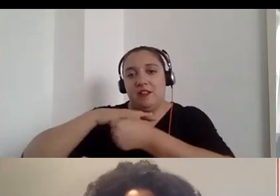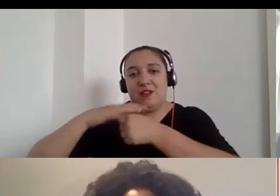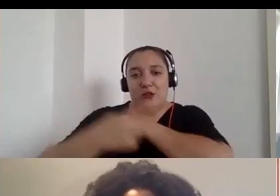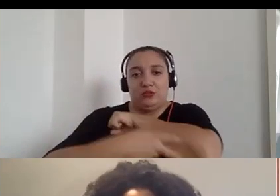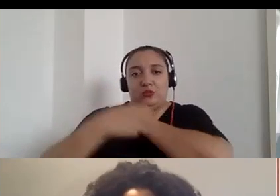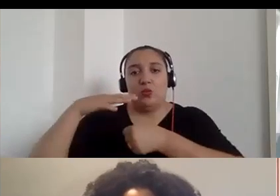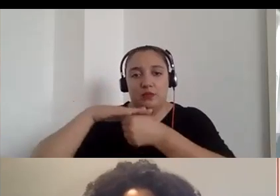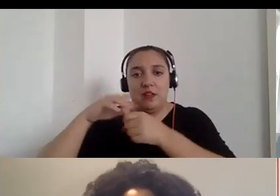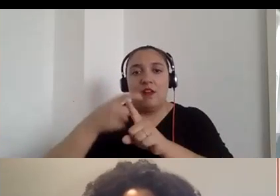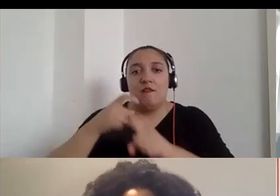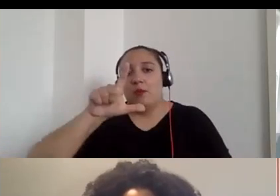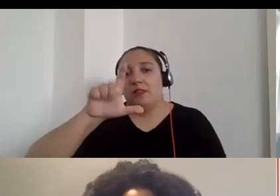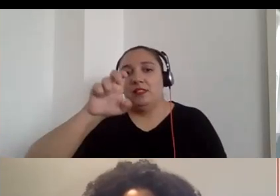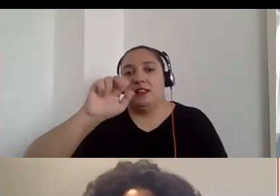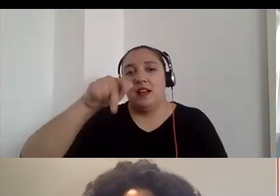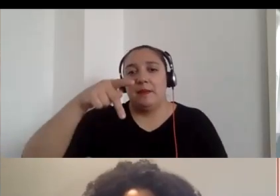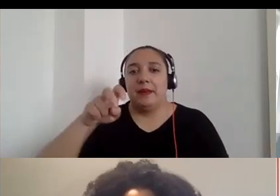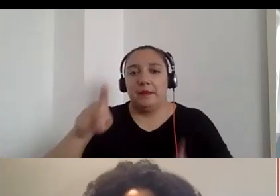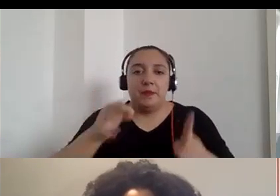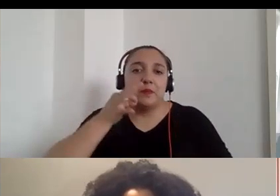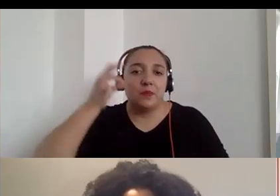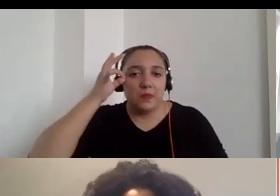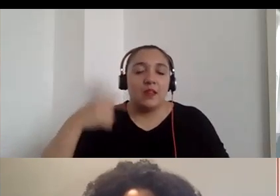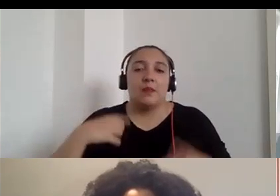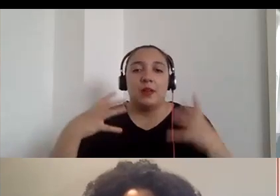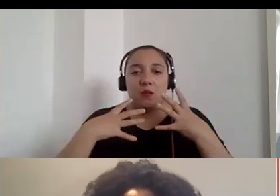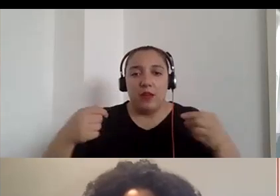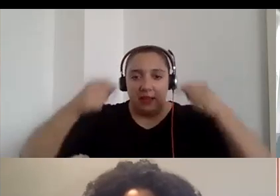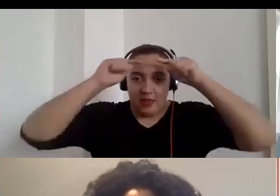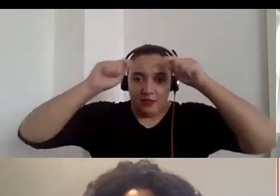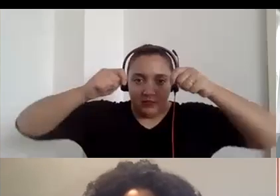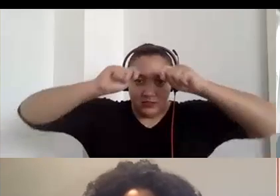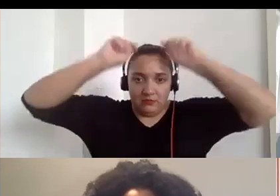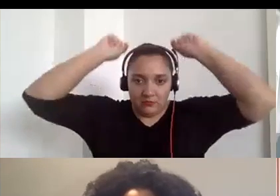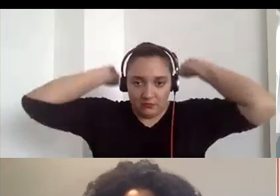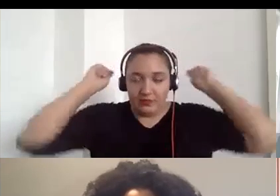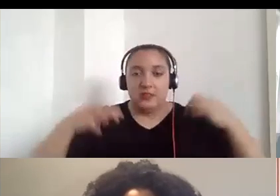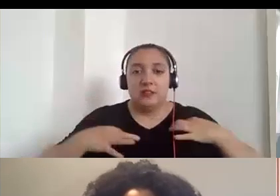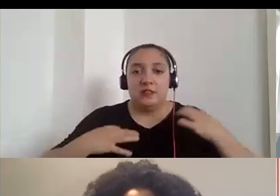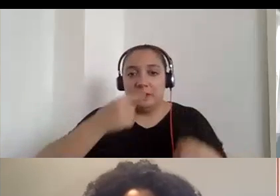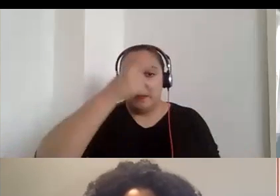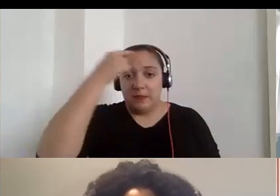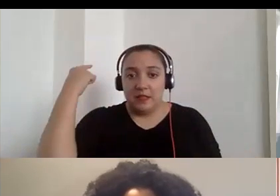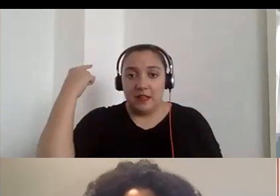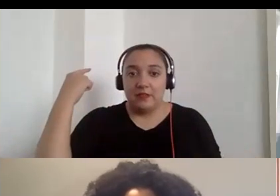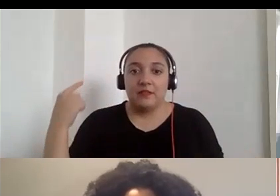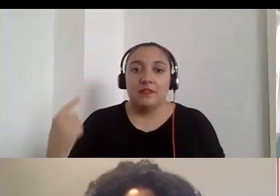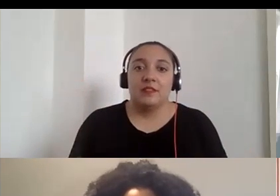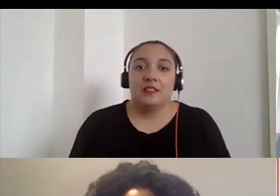I am white, have a shaved head. I'm wearing a black T-shirt, which apparently is the dress code of sorts today.